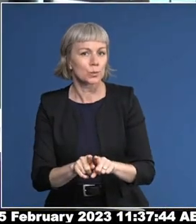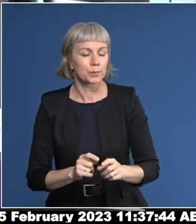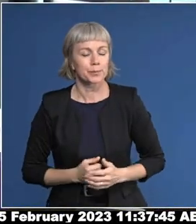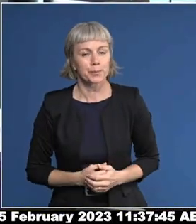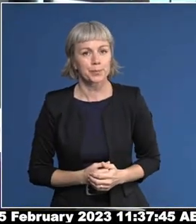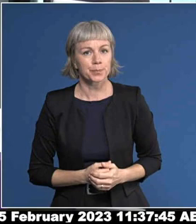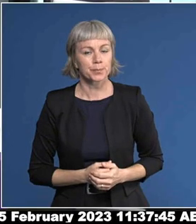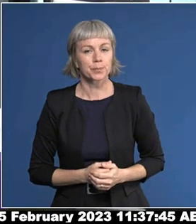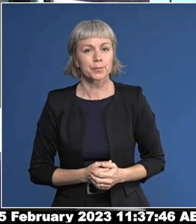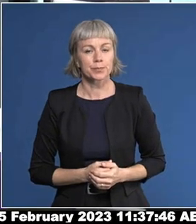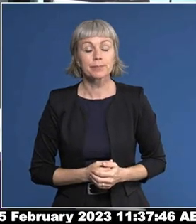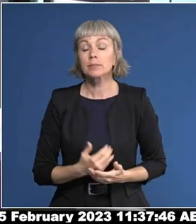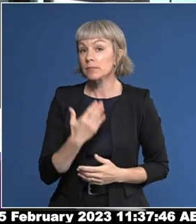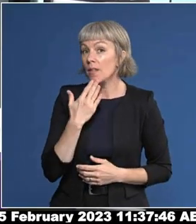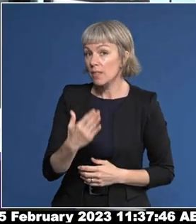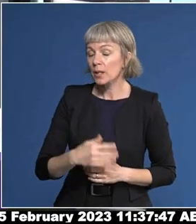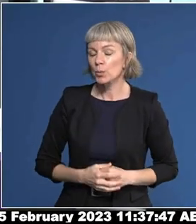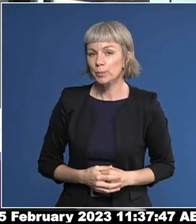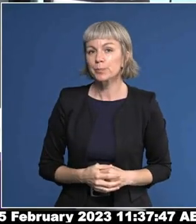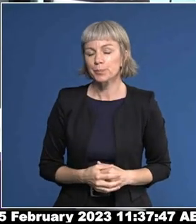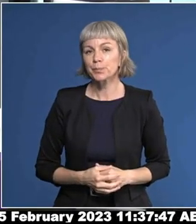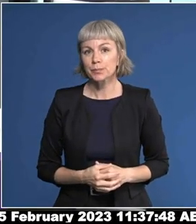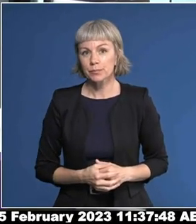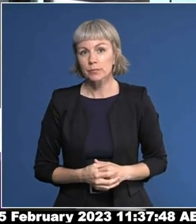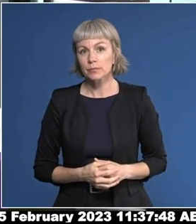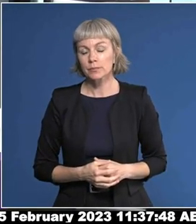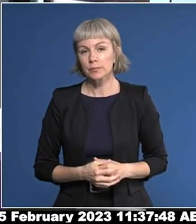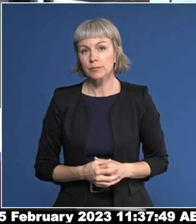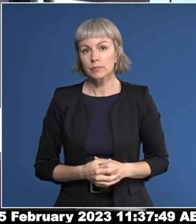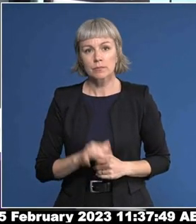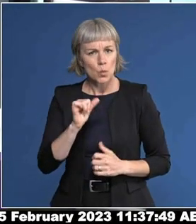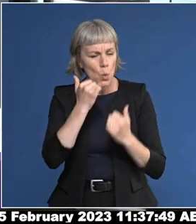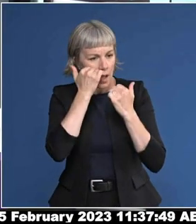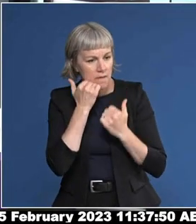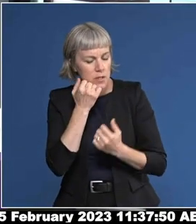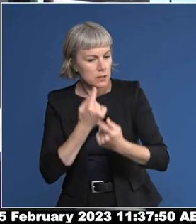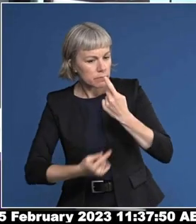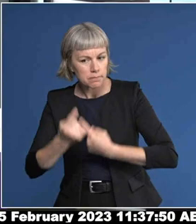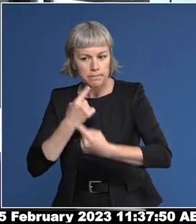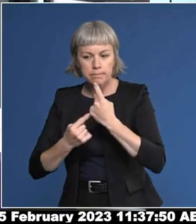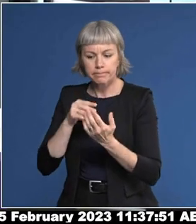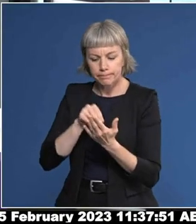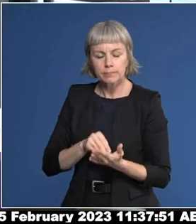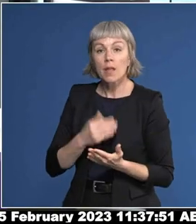Thank you. CHAIR: Yes. Thank you very much for your evidence, and we look forward to the return of Ms Toohey.